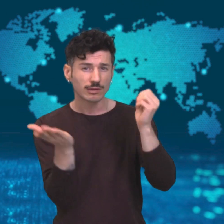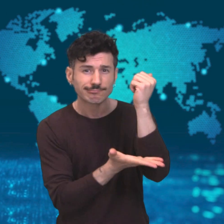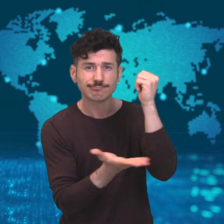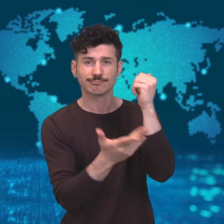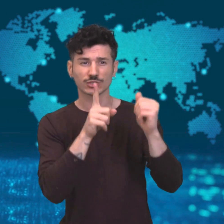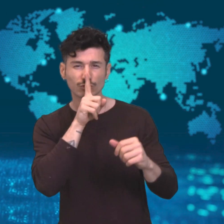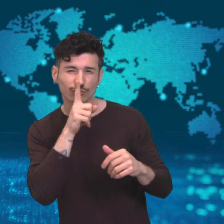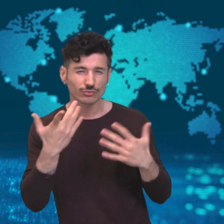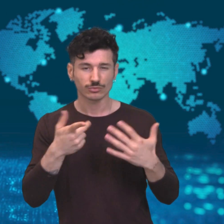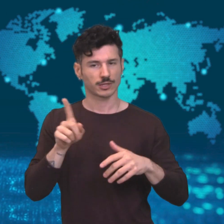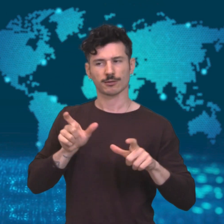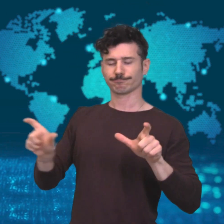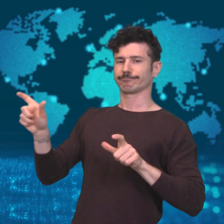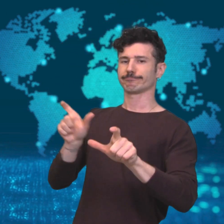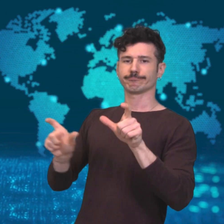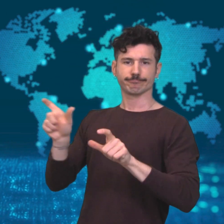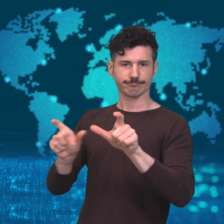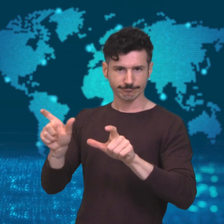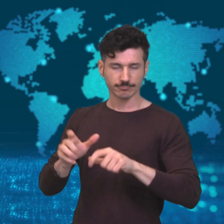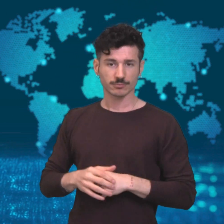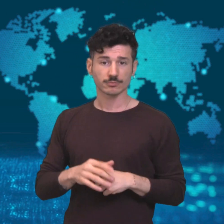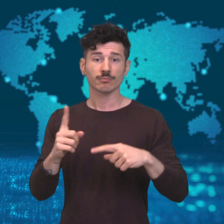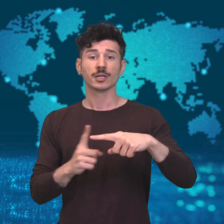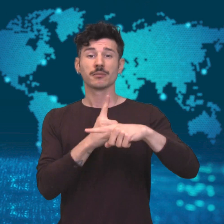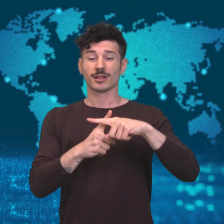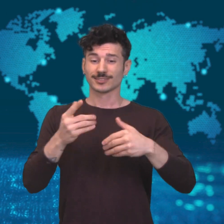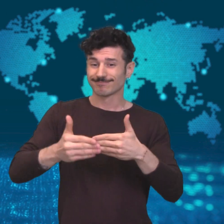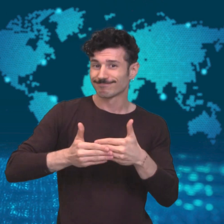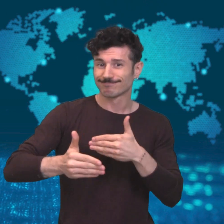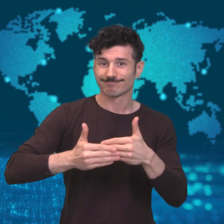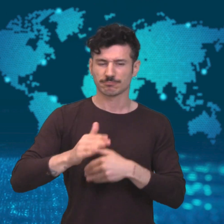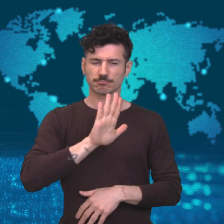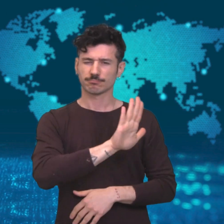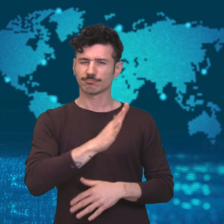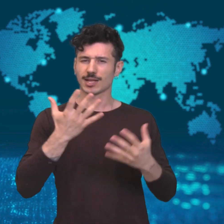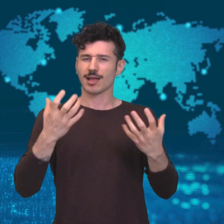who are deployed to stop the illegal logging.